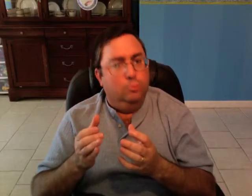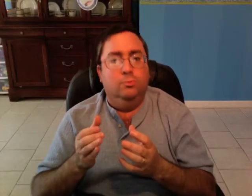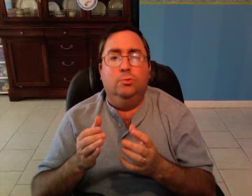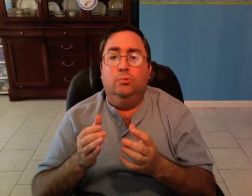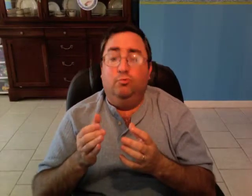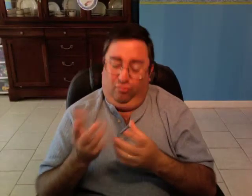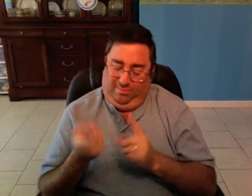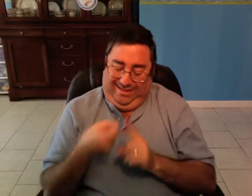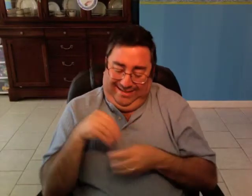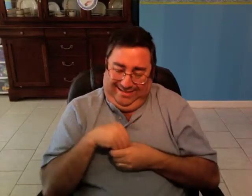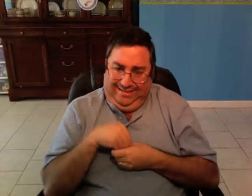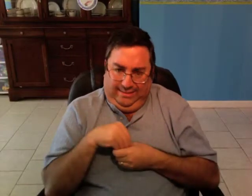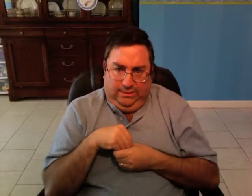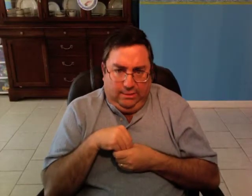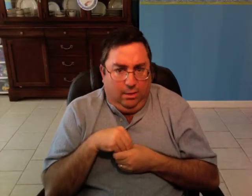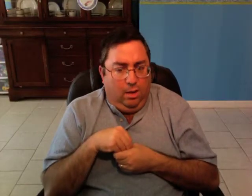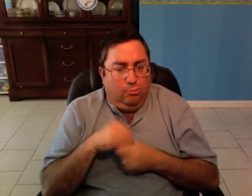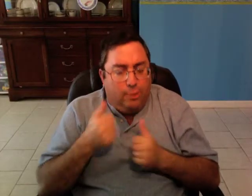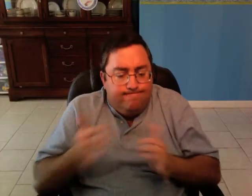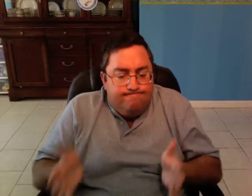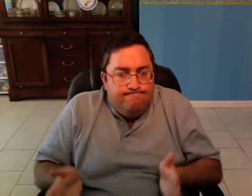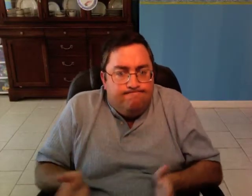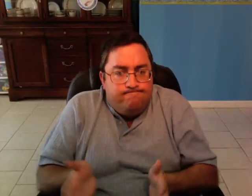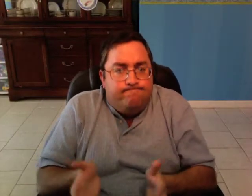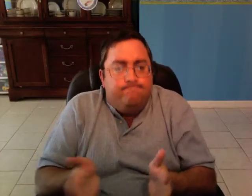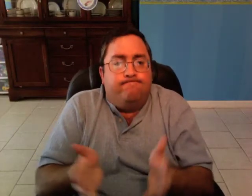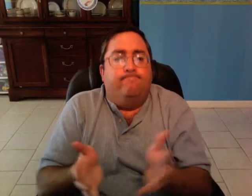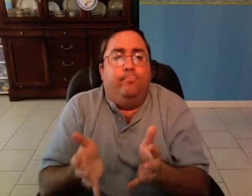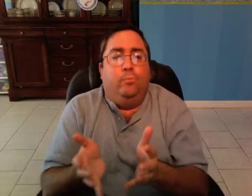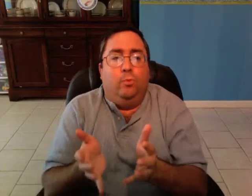It is important for minority groups to internally promote